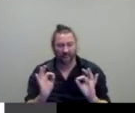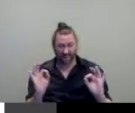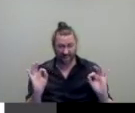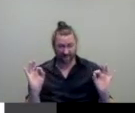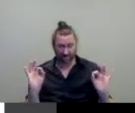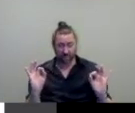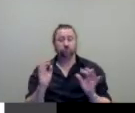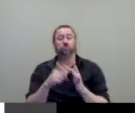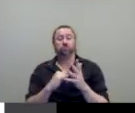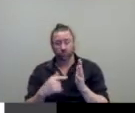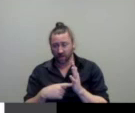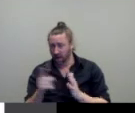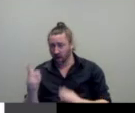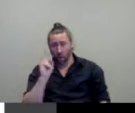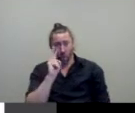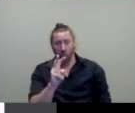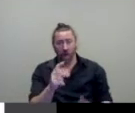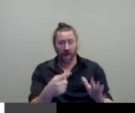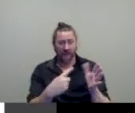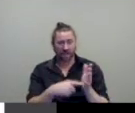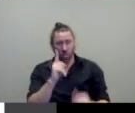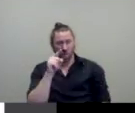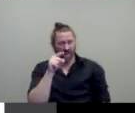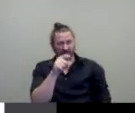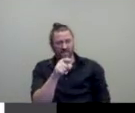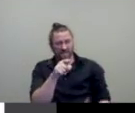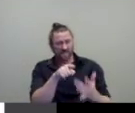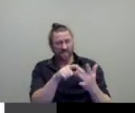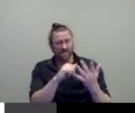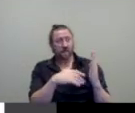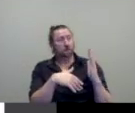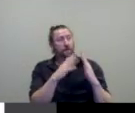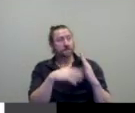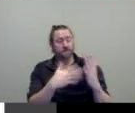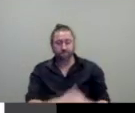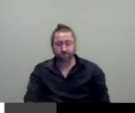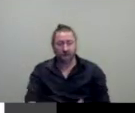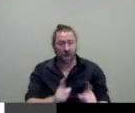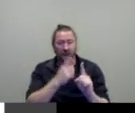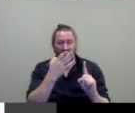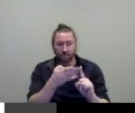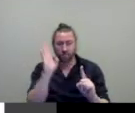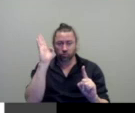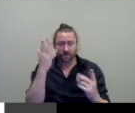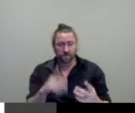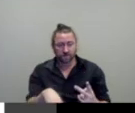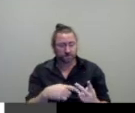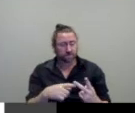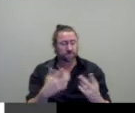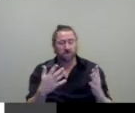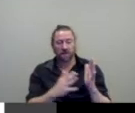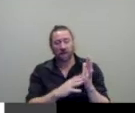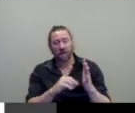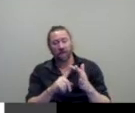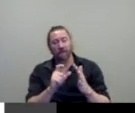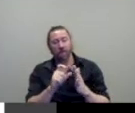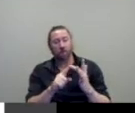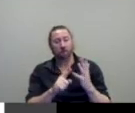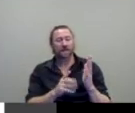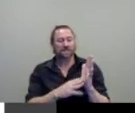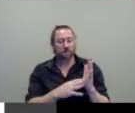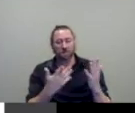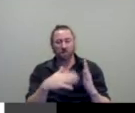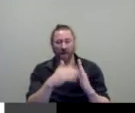formal elements in the work formal elements like abstraction the medium of painting or the colors